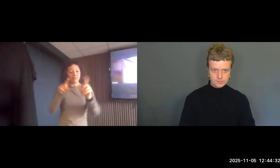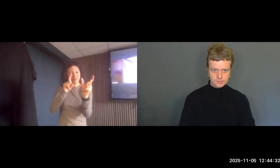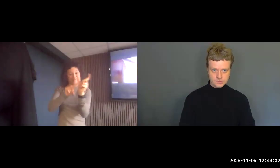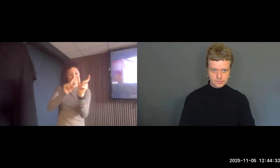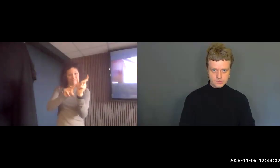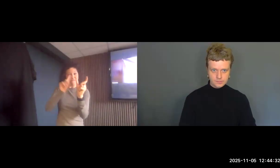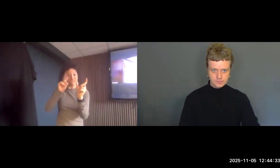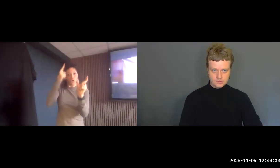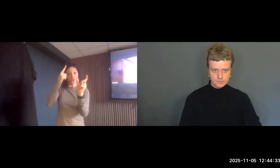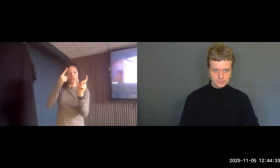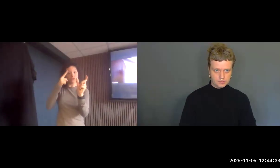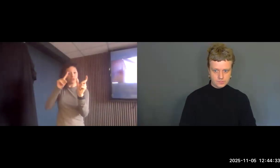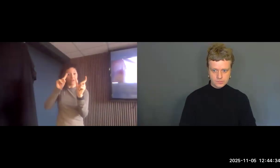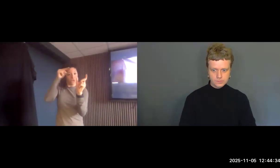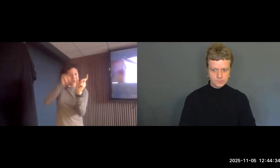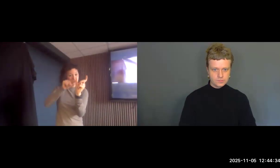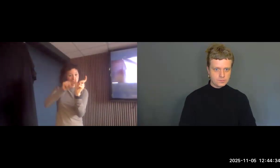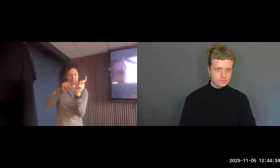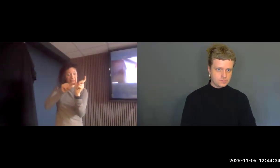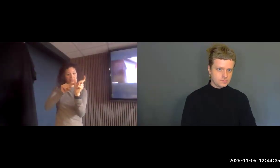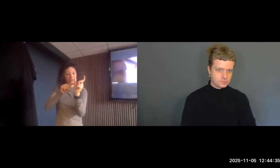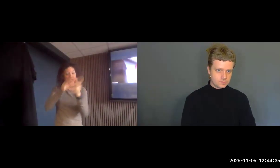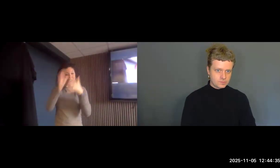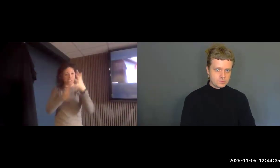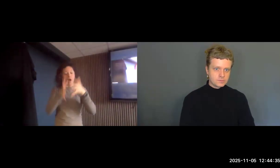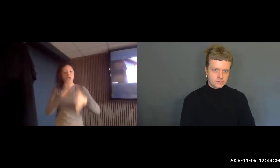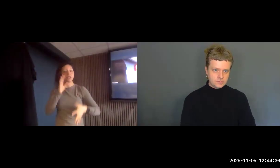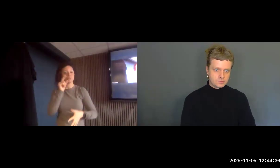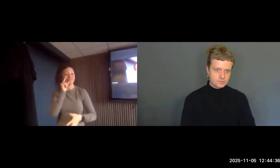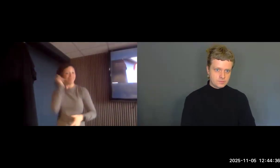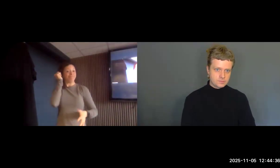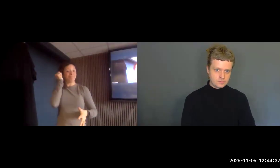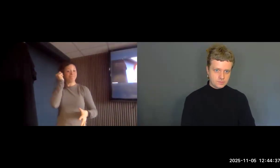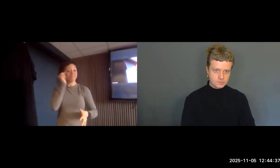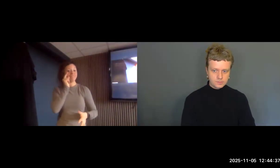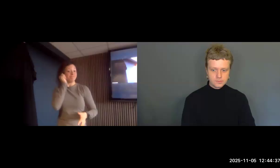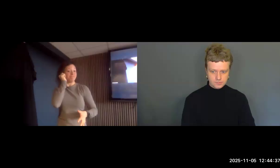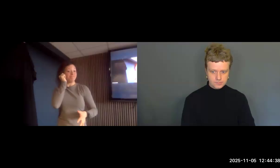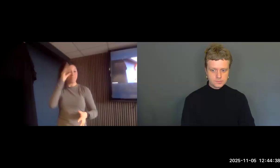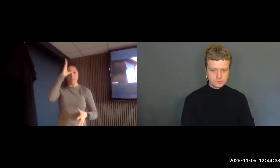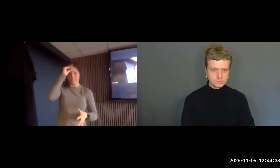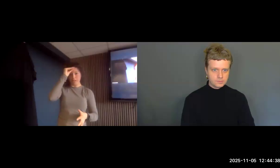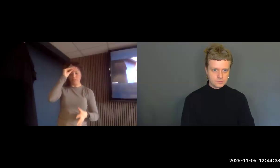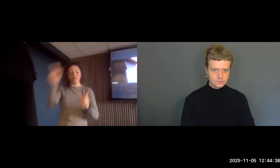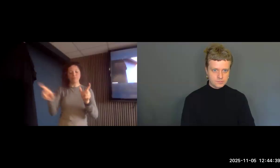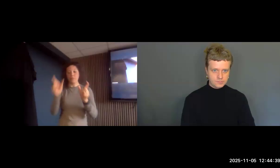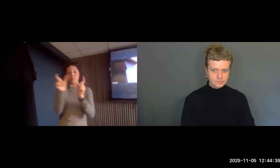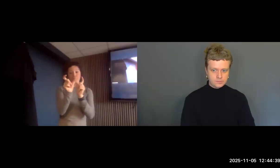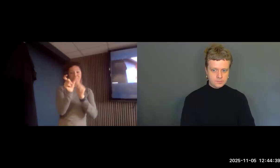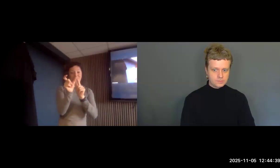So the compound is spouse, but the first. part of that compound sign is man.